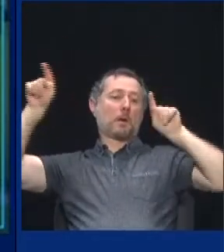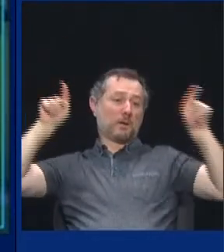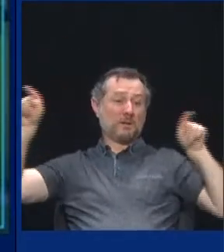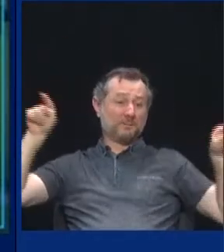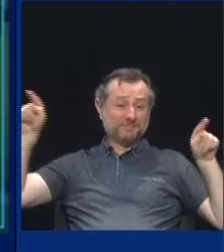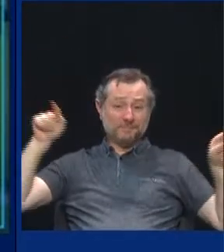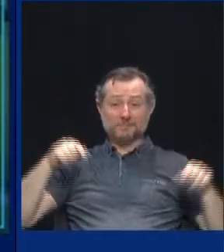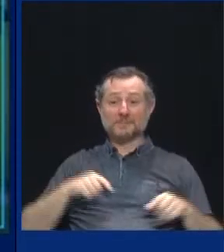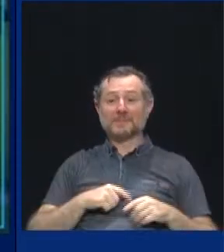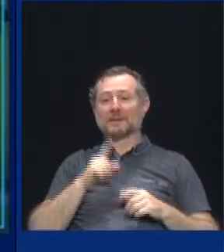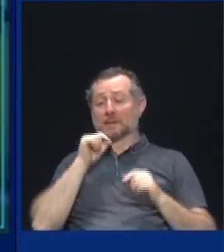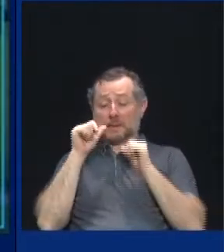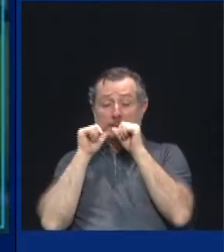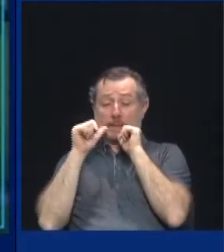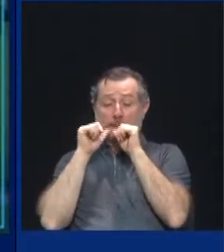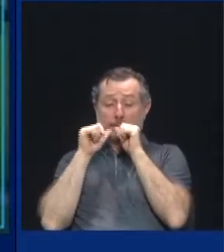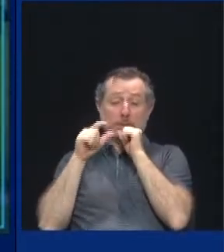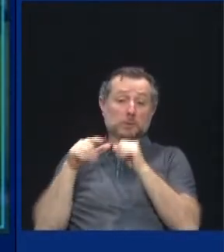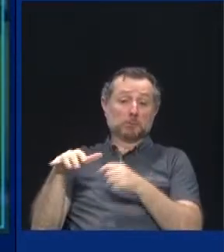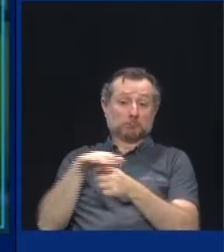THIS IS ALL A MEDIA AND